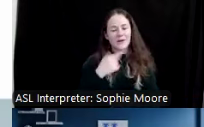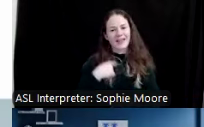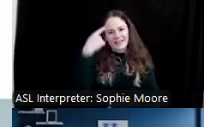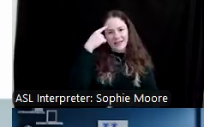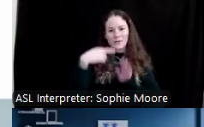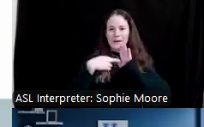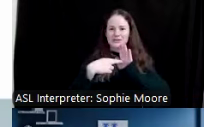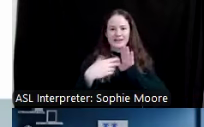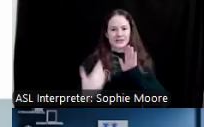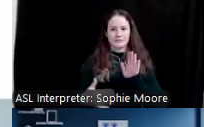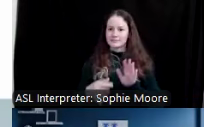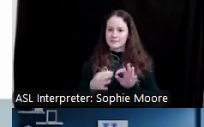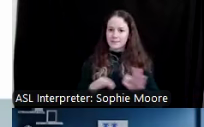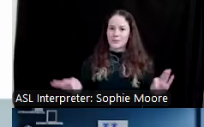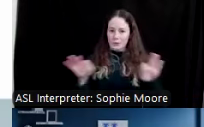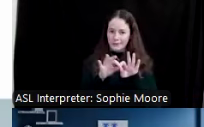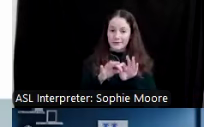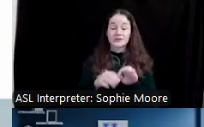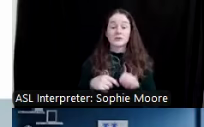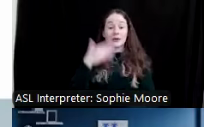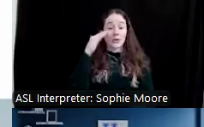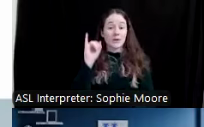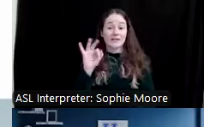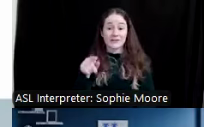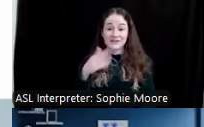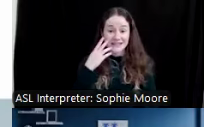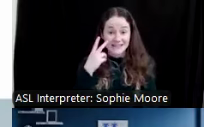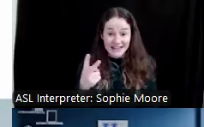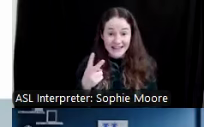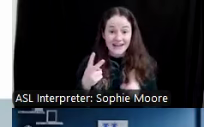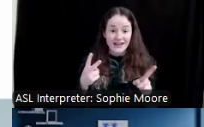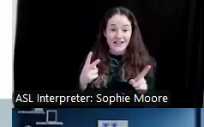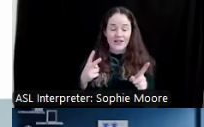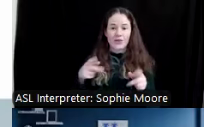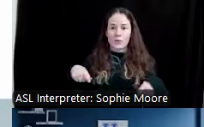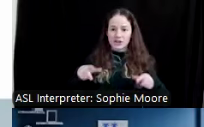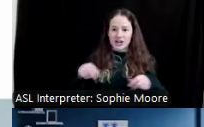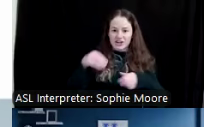have seen the um the wheelchairs that are out there in the Hot Wheels line. When I saw when my kid saw this in